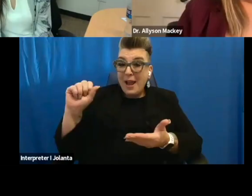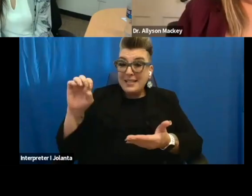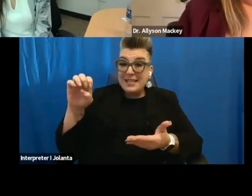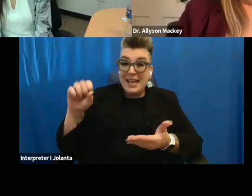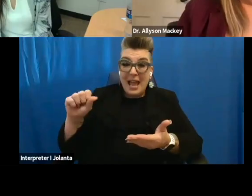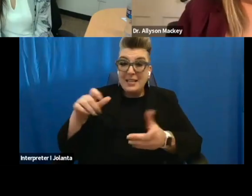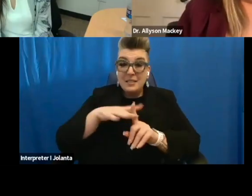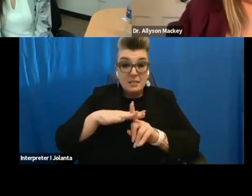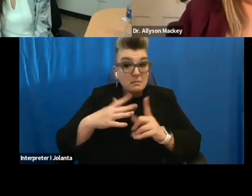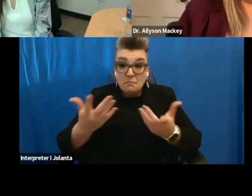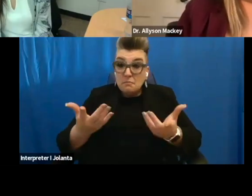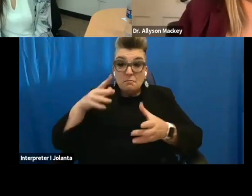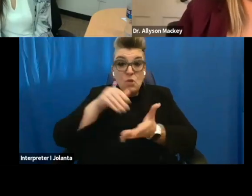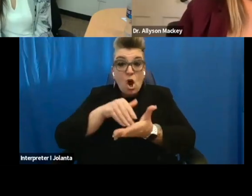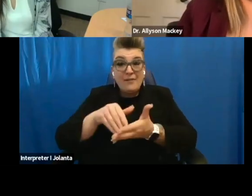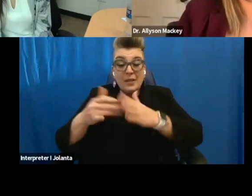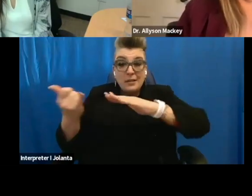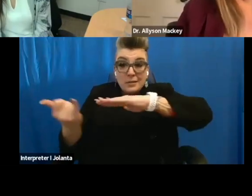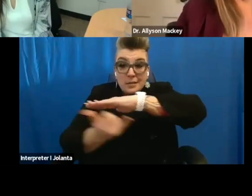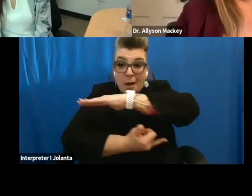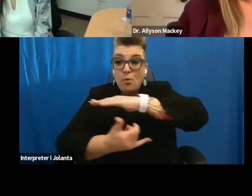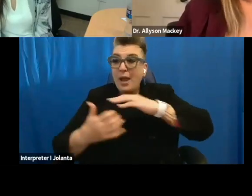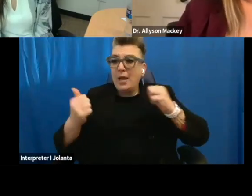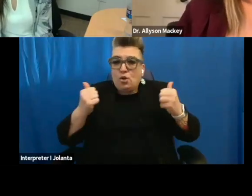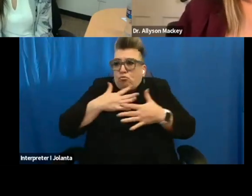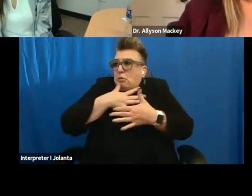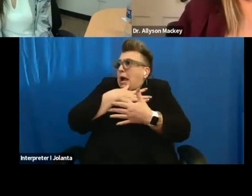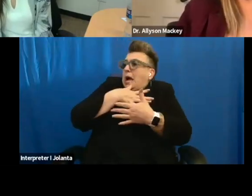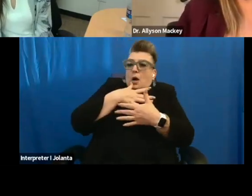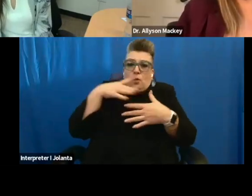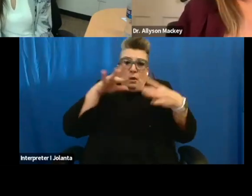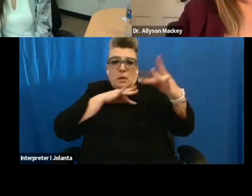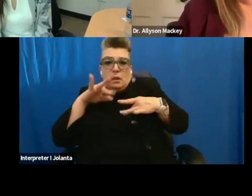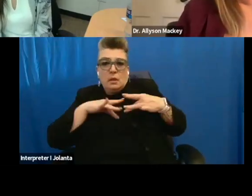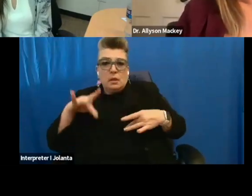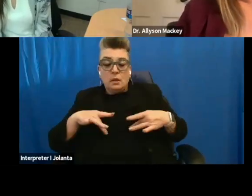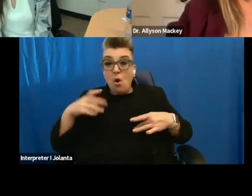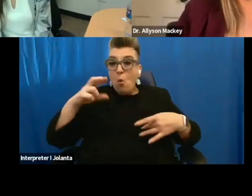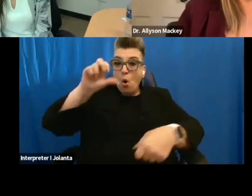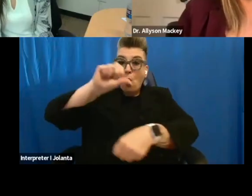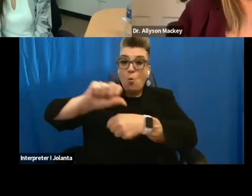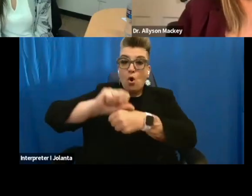public transportation for example or work in places where they have lots of germ exposure